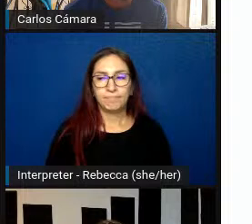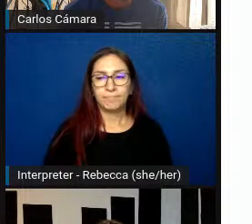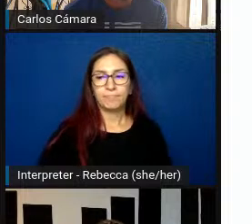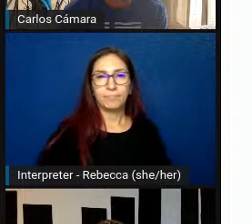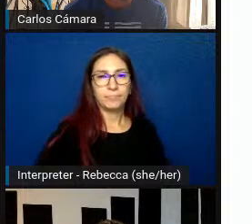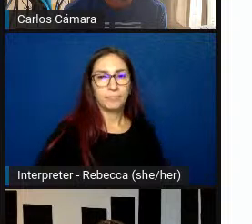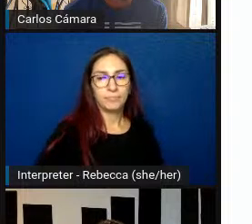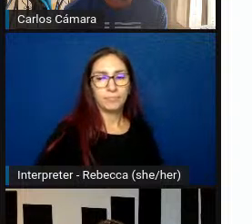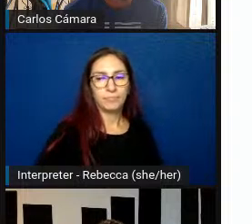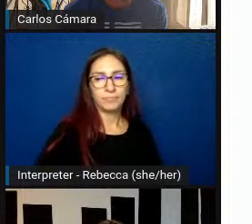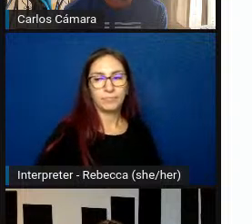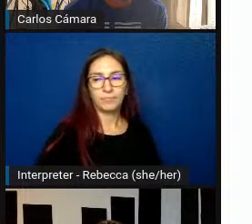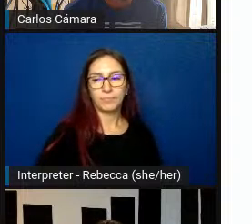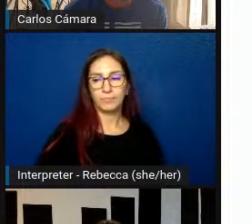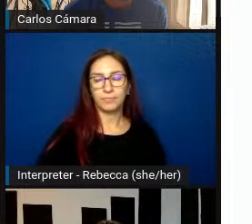It is between Joomla and ally.